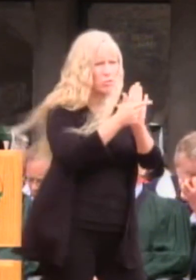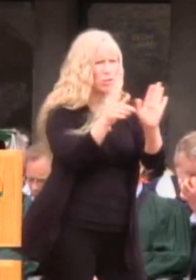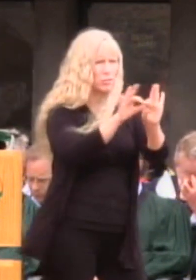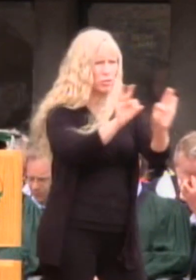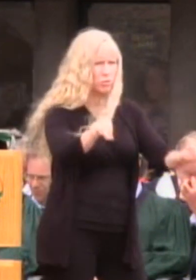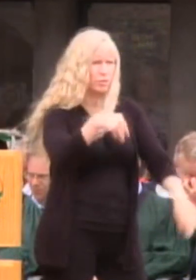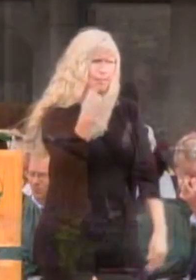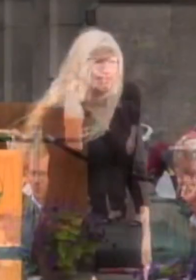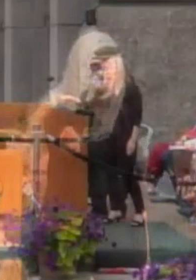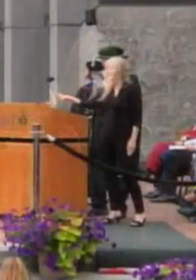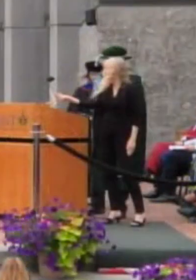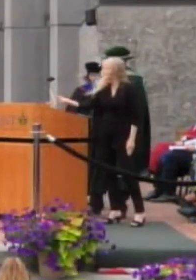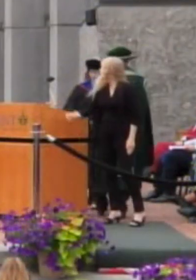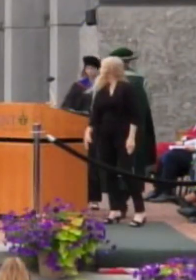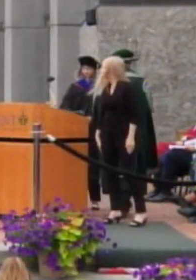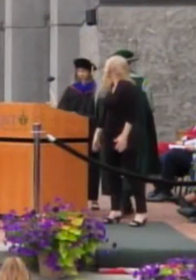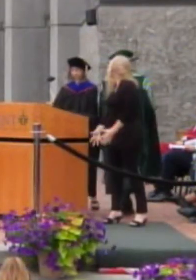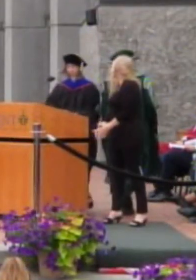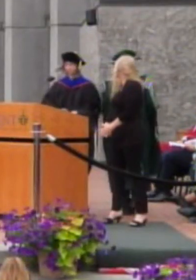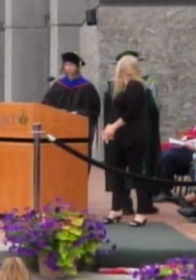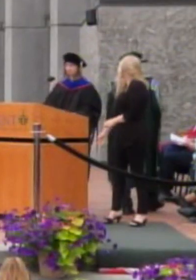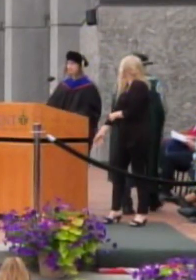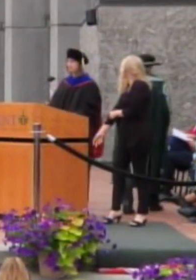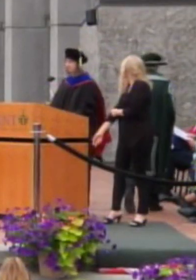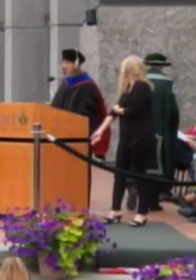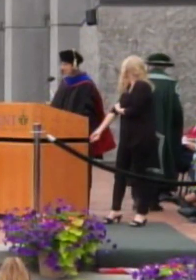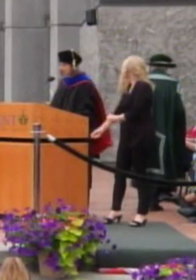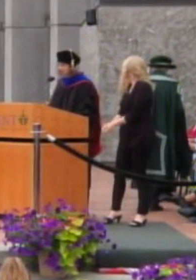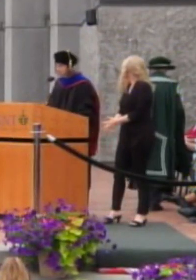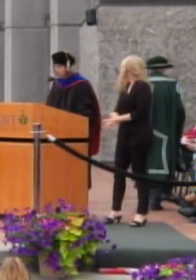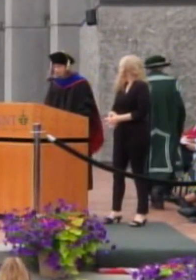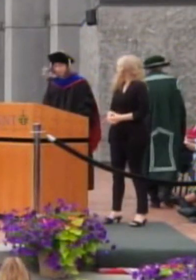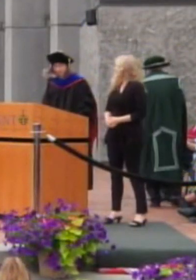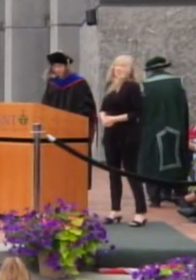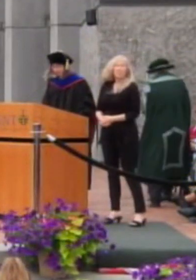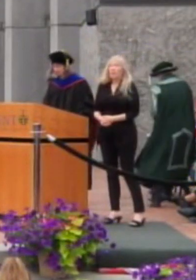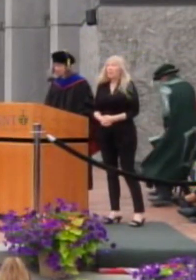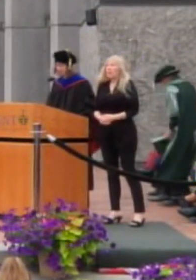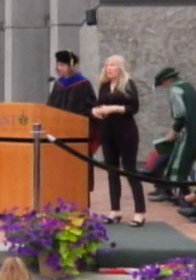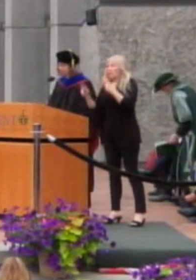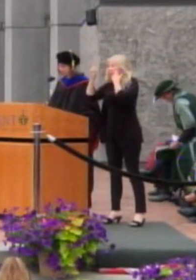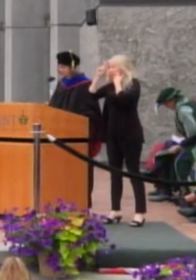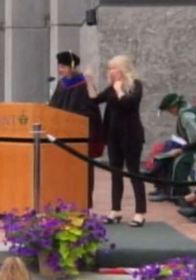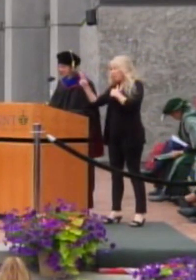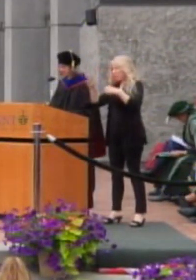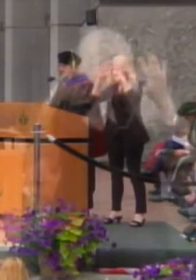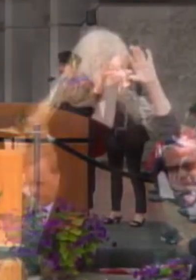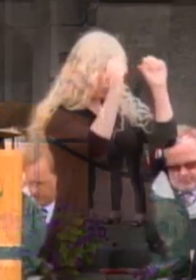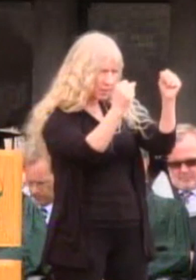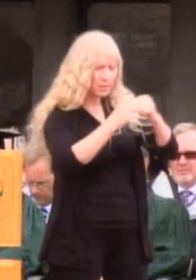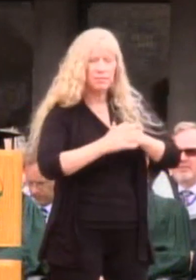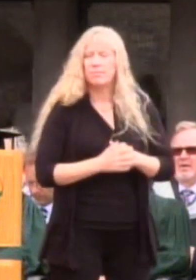[Kathryn Norlock] Mr. Chancellor, Mr. President, graduates, families, and honoured guests,